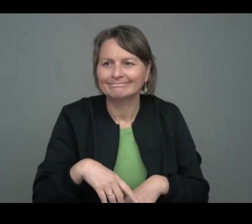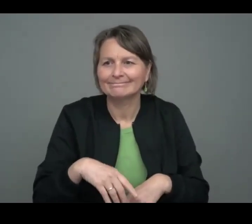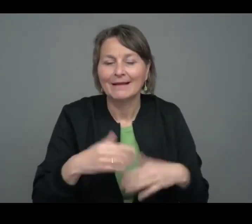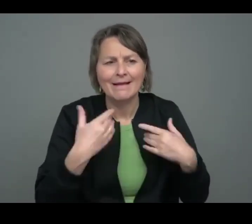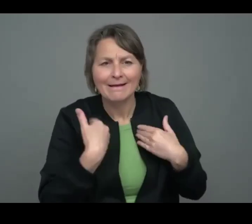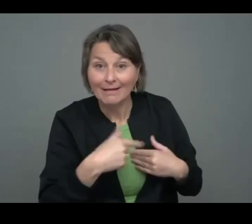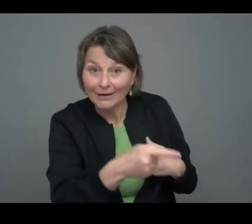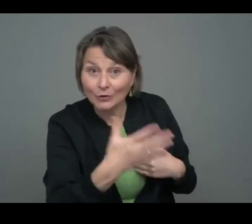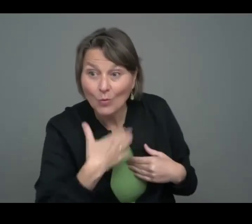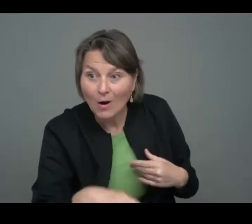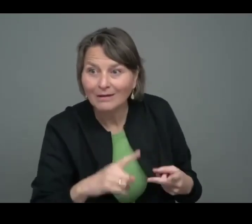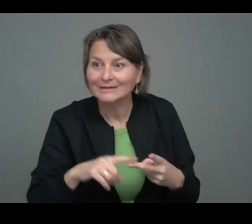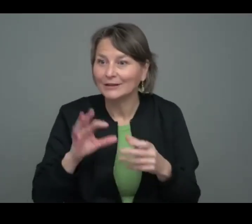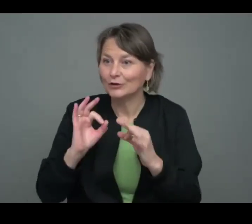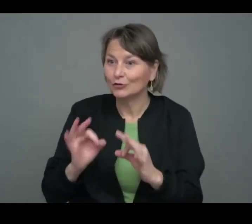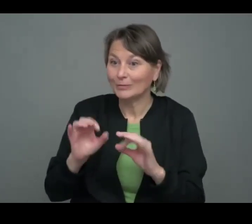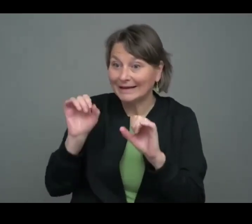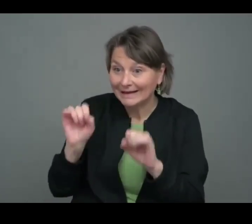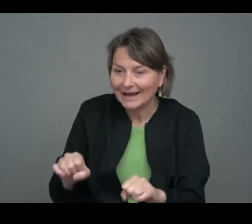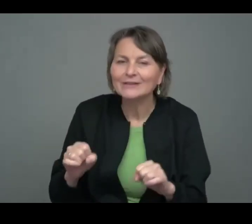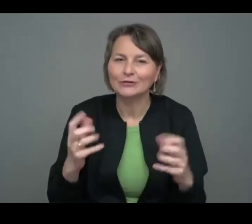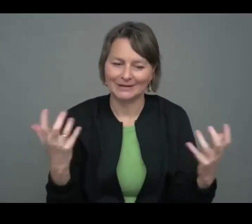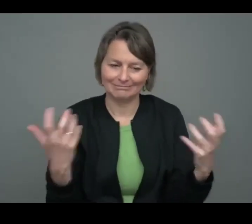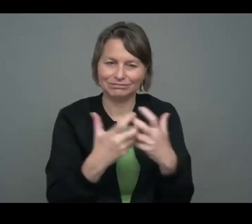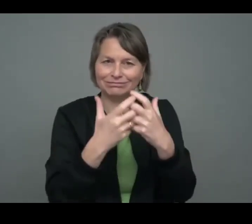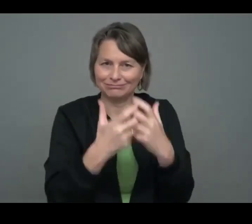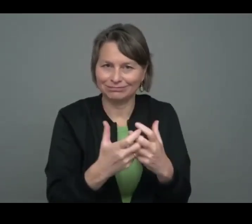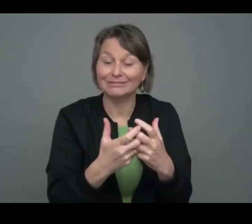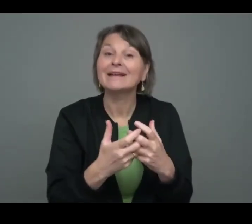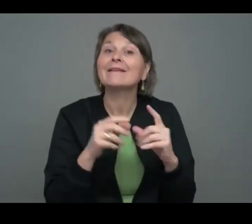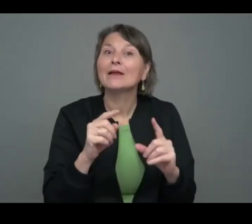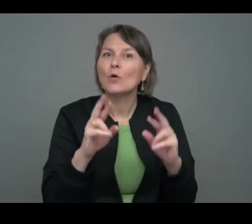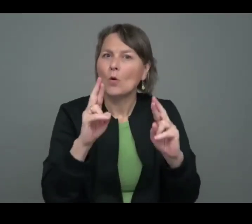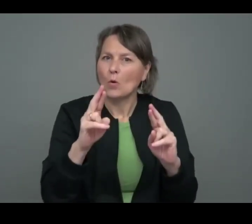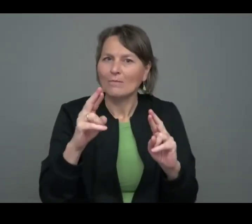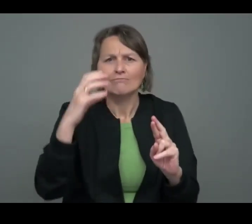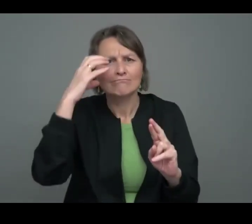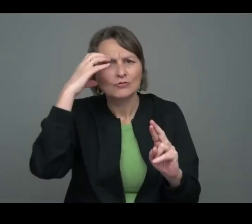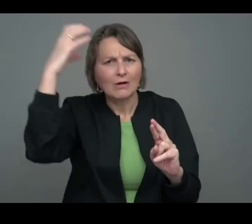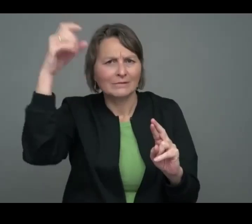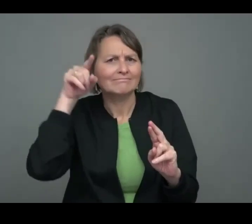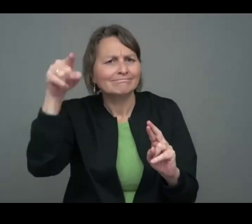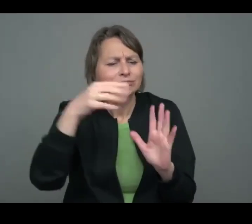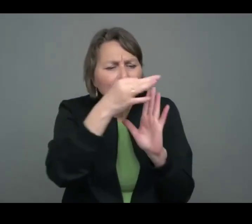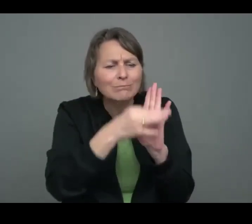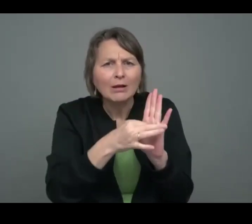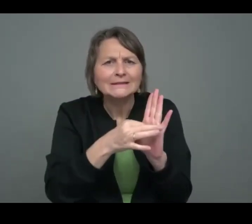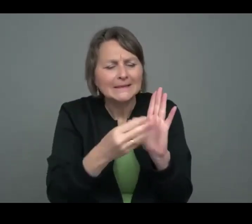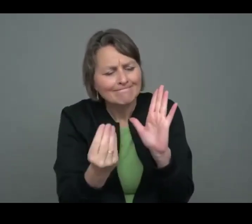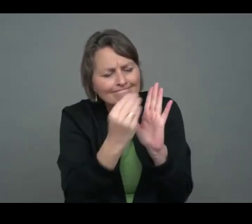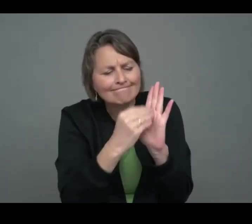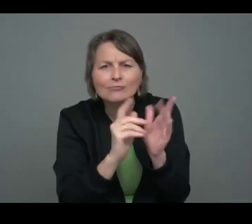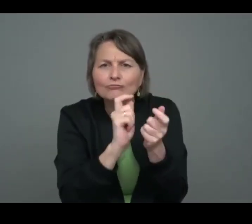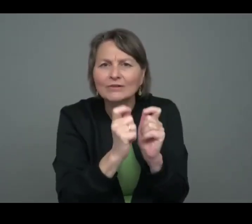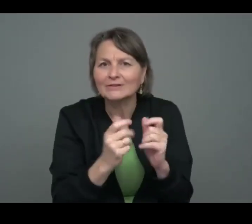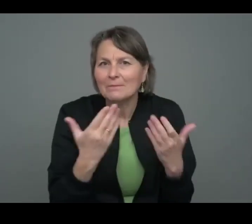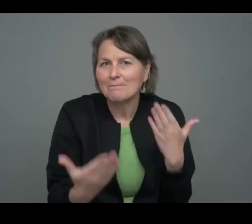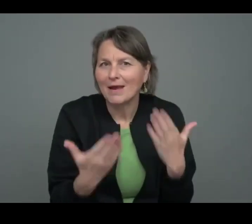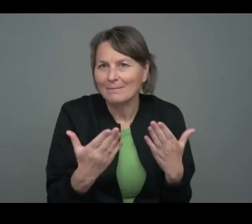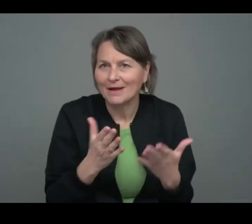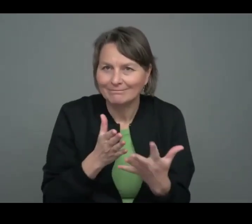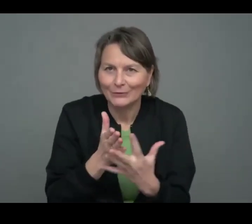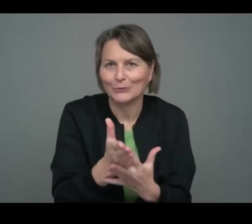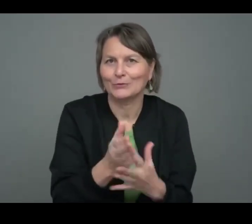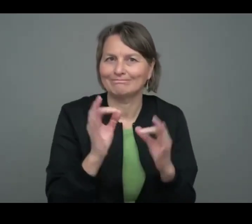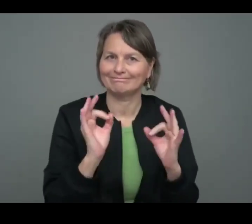in this paper. We talked about how to facilitate communication according to the client's wishes